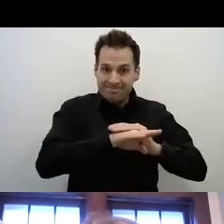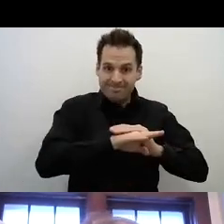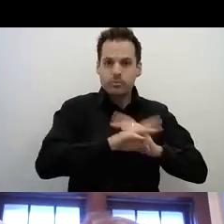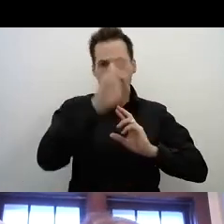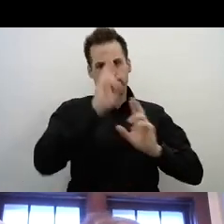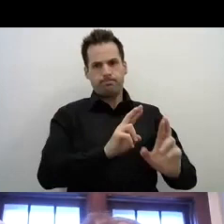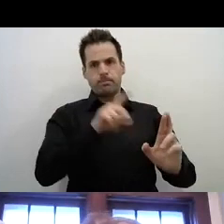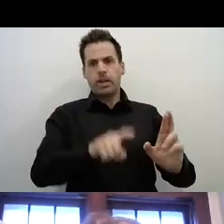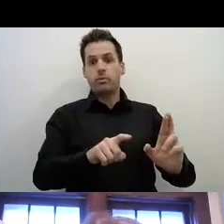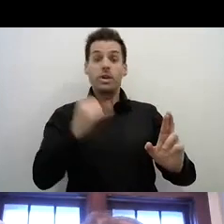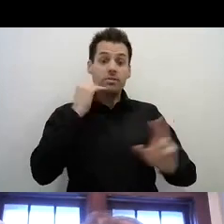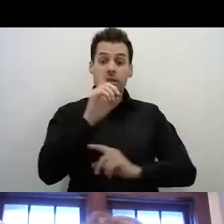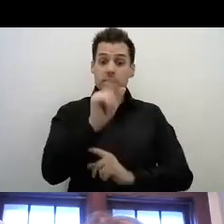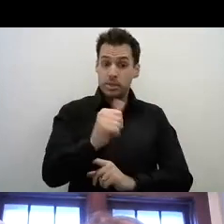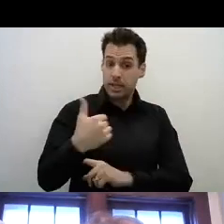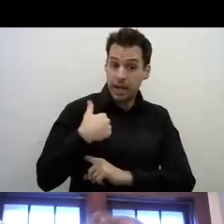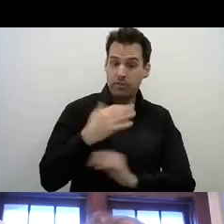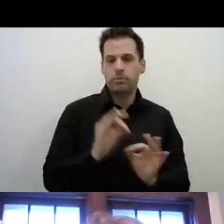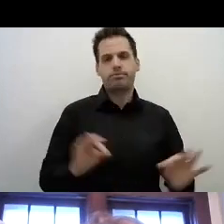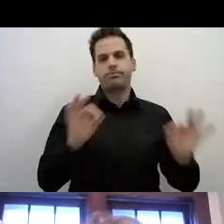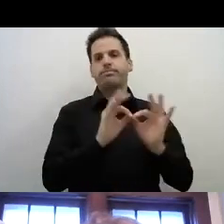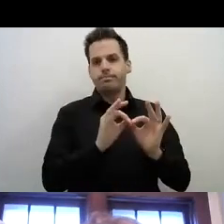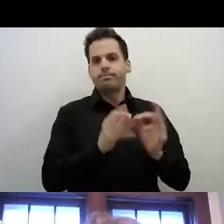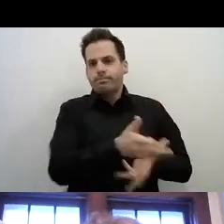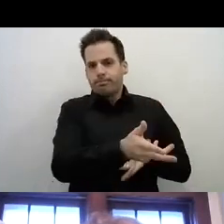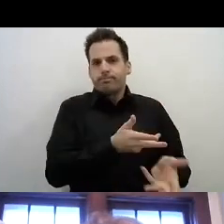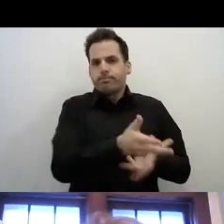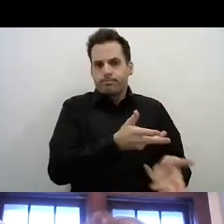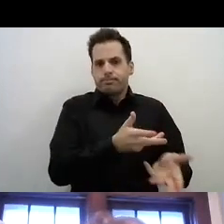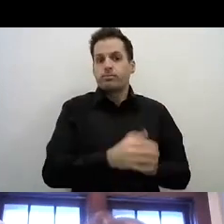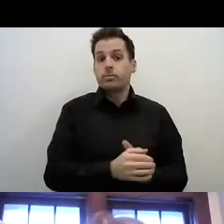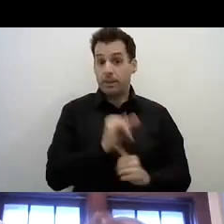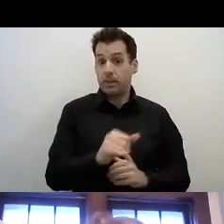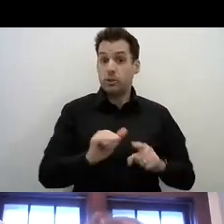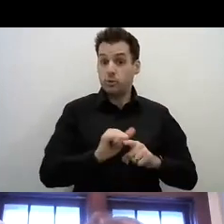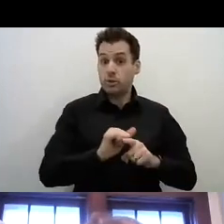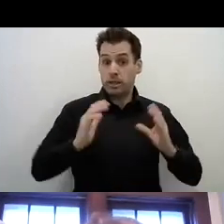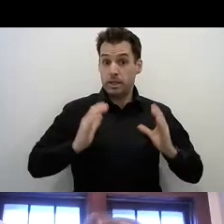for people with disabilities so the training on customer service it touches on uh service